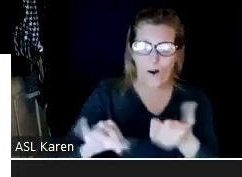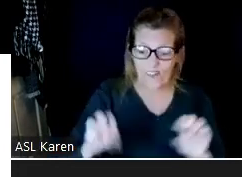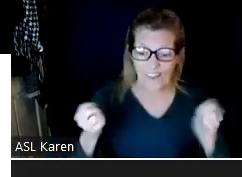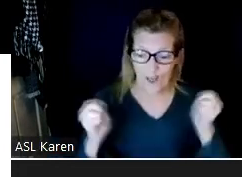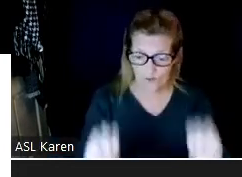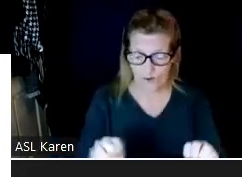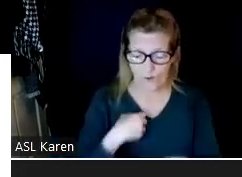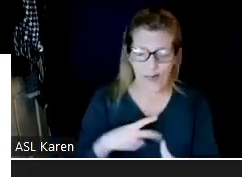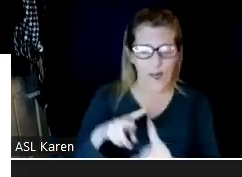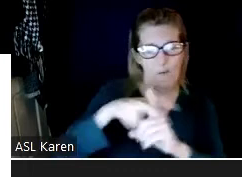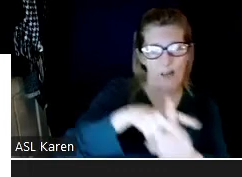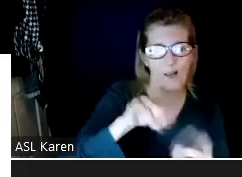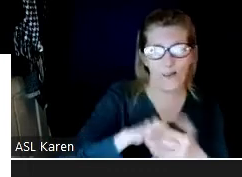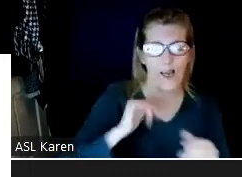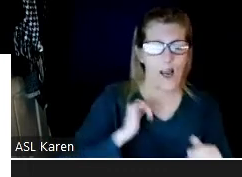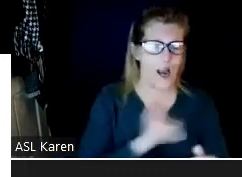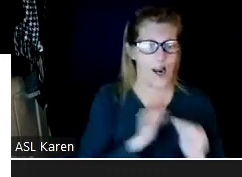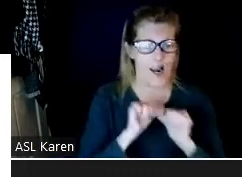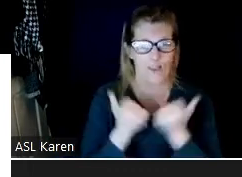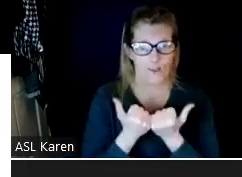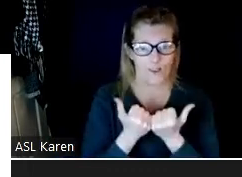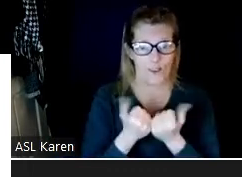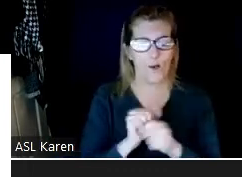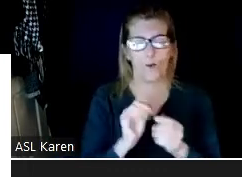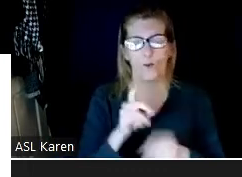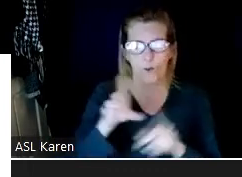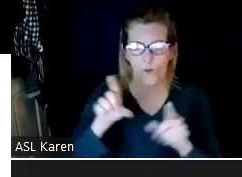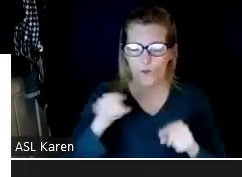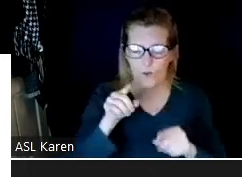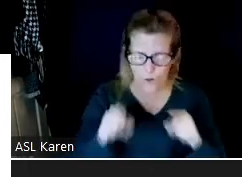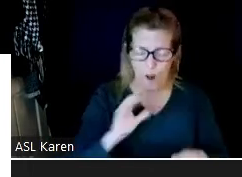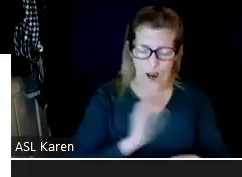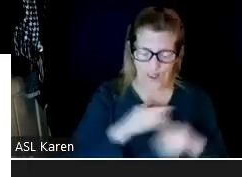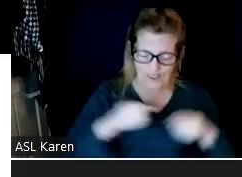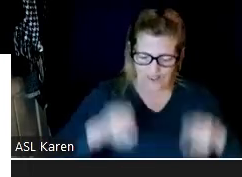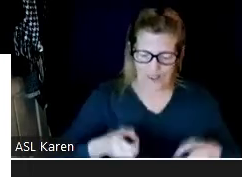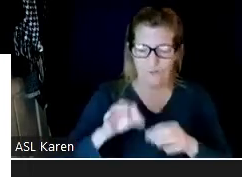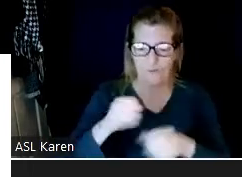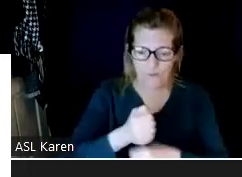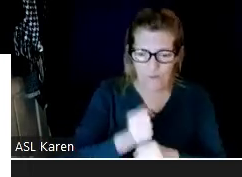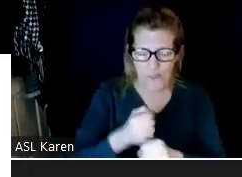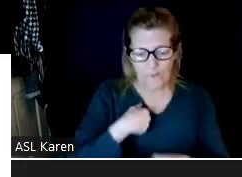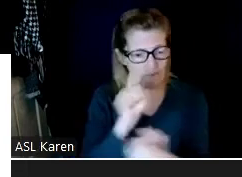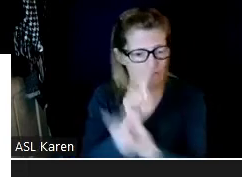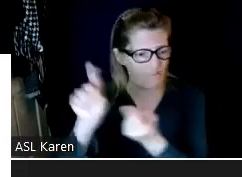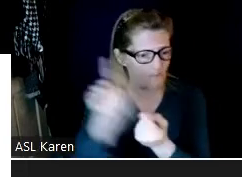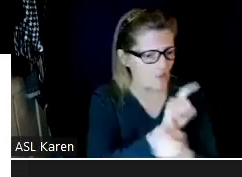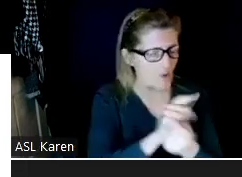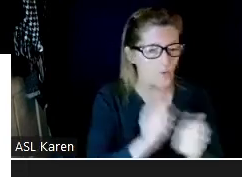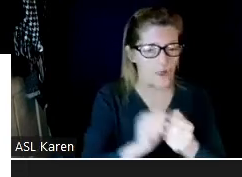agencies equity framework to all of our decision making. 15:16:30 And we're reviewing that framework as we meet with communities, or our stakeholders